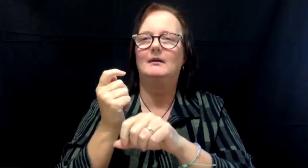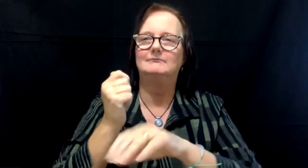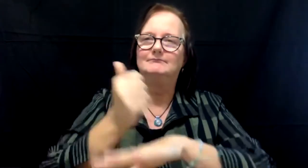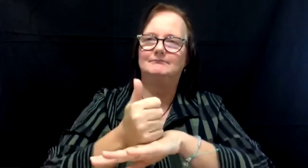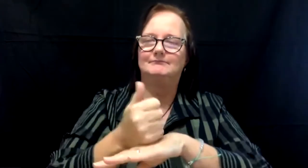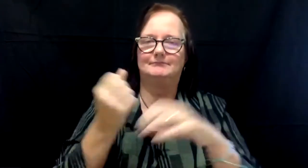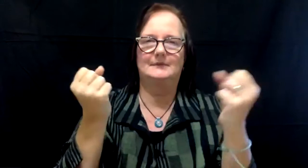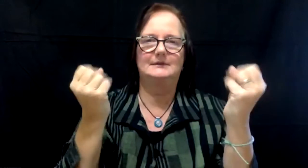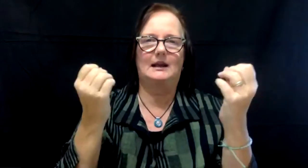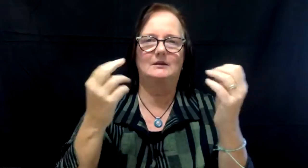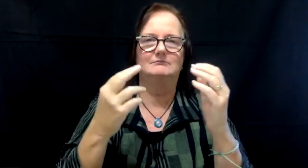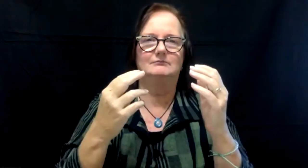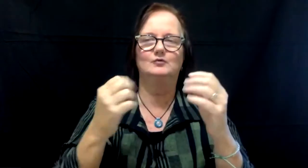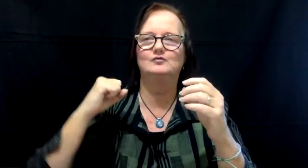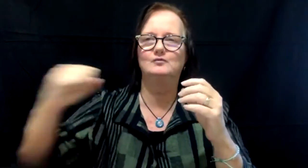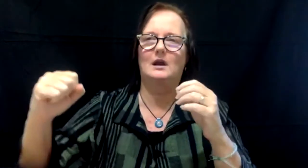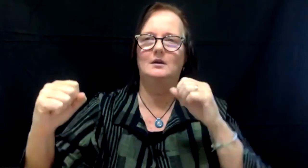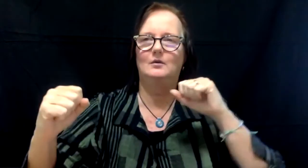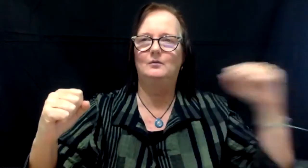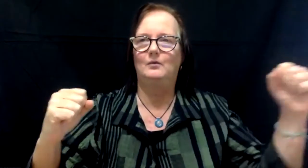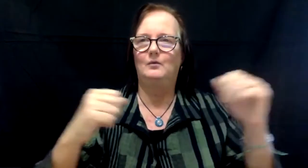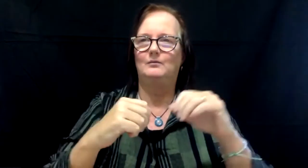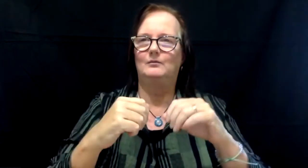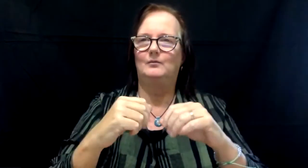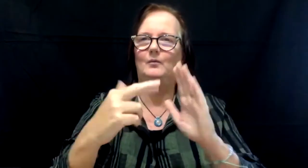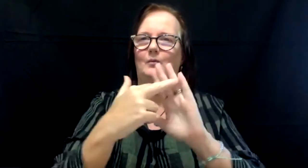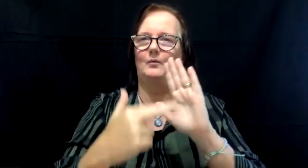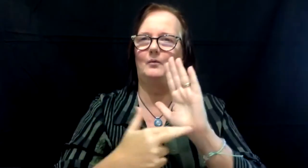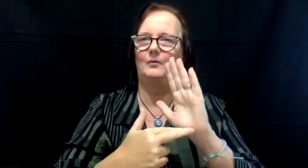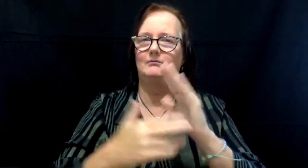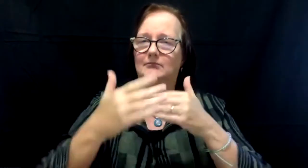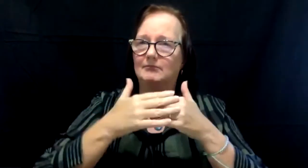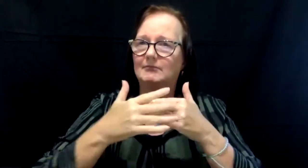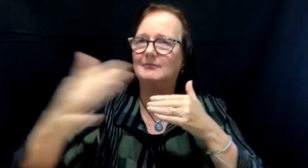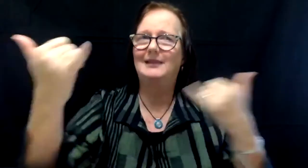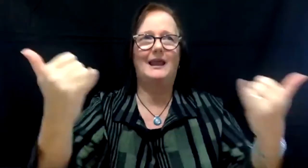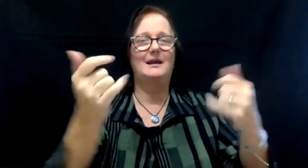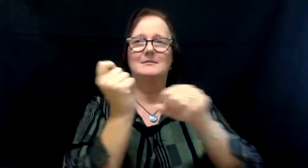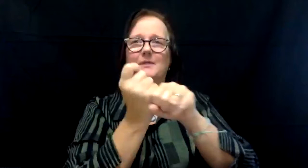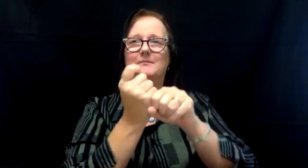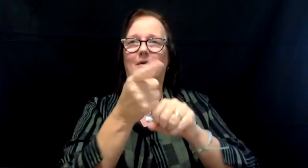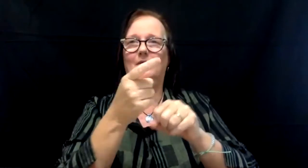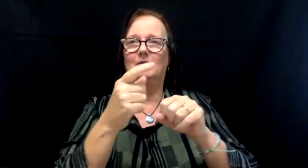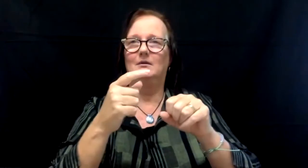He was responsible for hand signals and to this day, it's still used in baseball games.